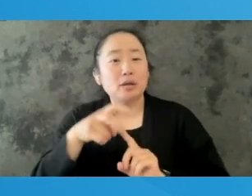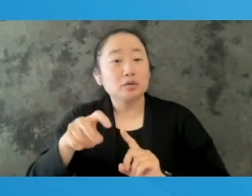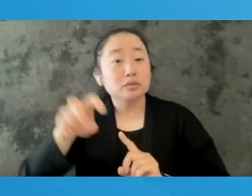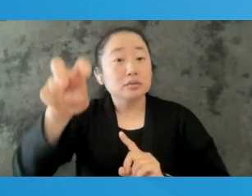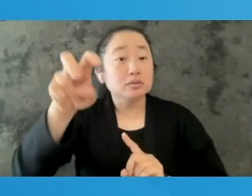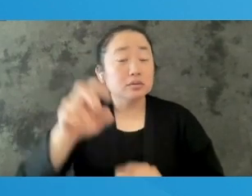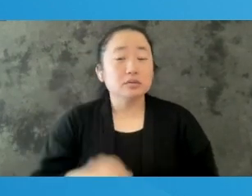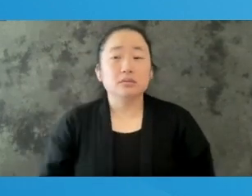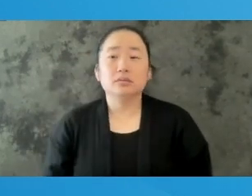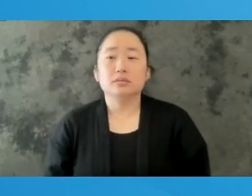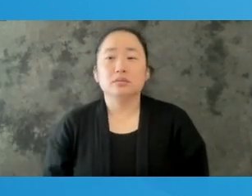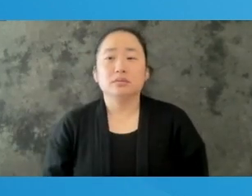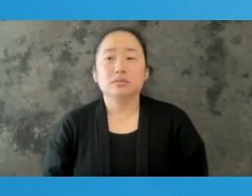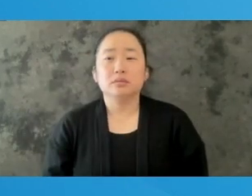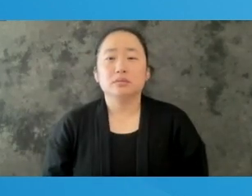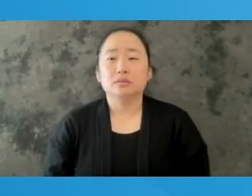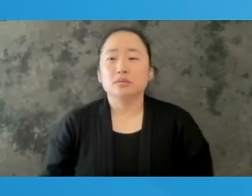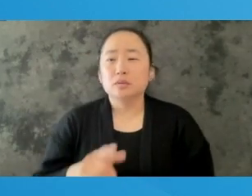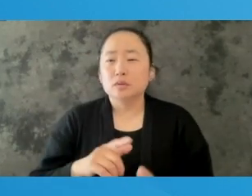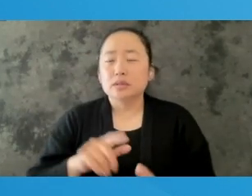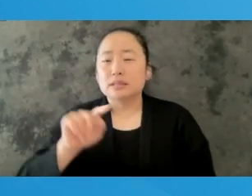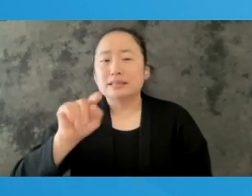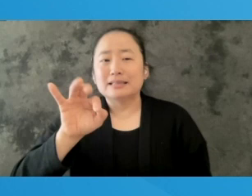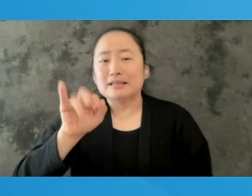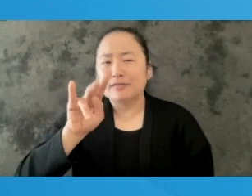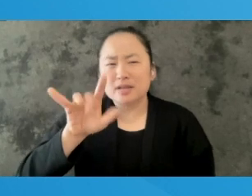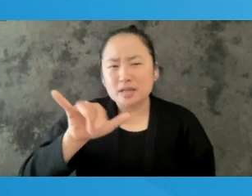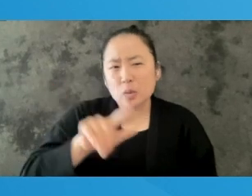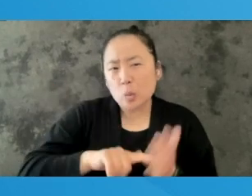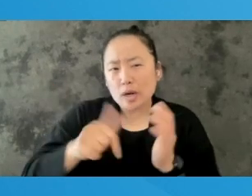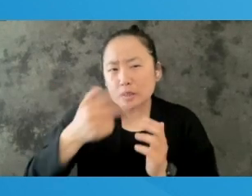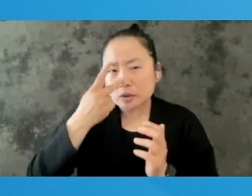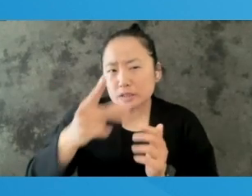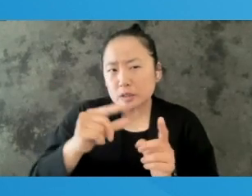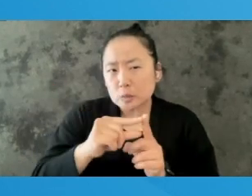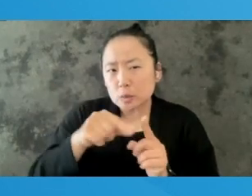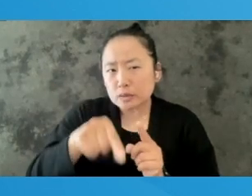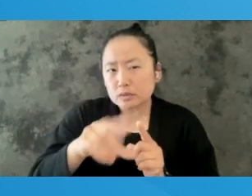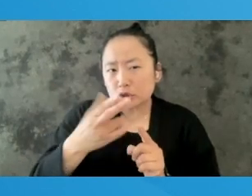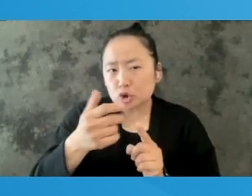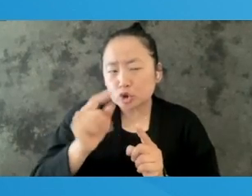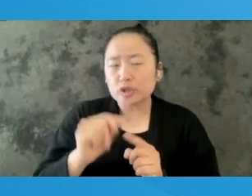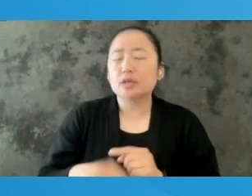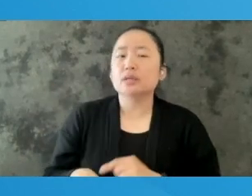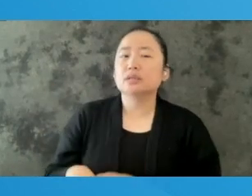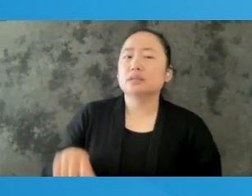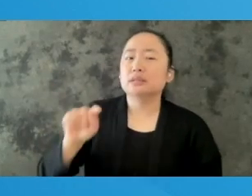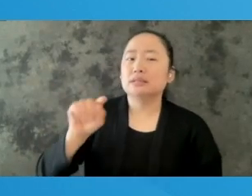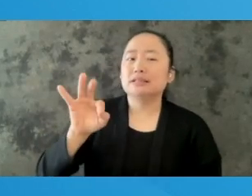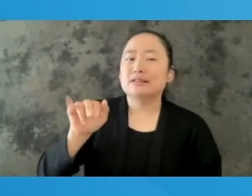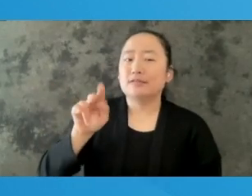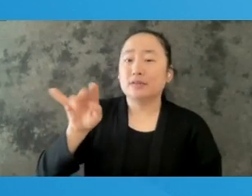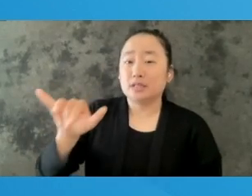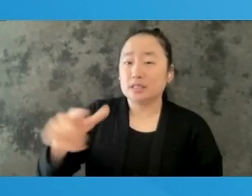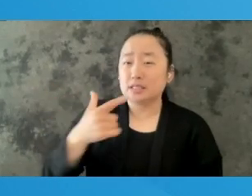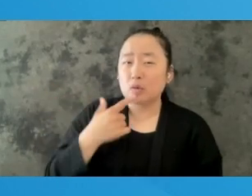What are some of the things that you're noticing in the chat, Tiffany? Yeah, I see a word that really pops out for me. The word is indecision.